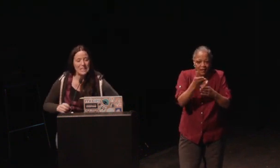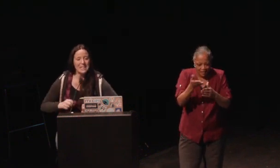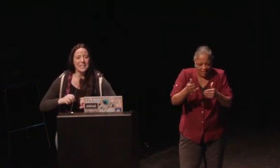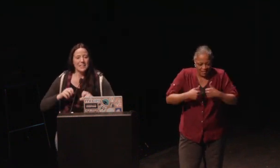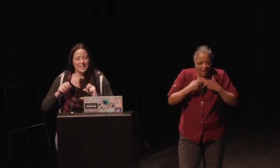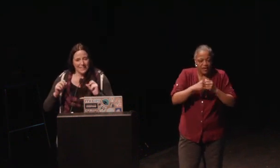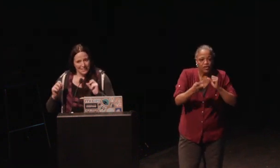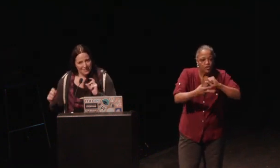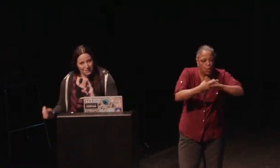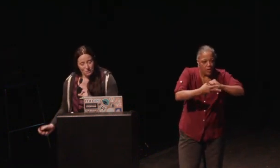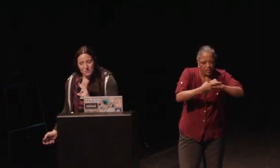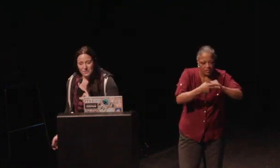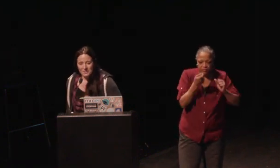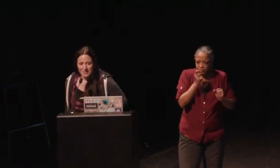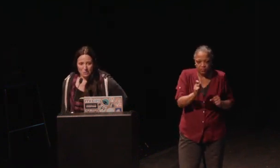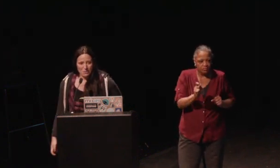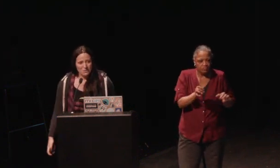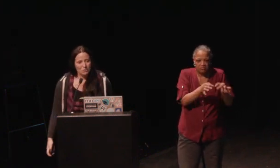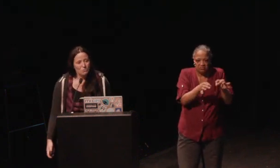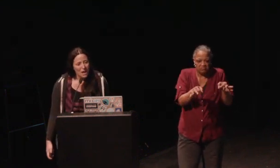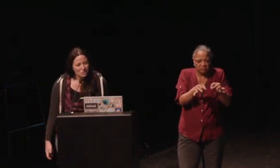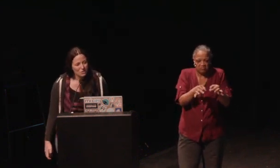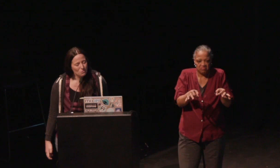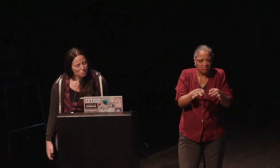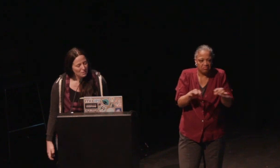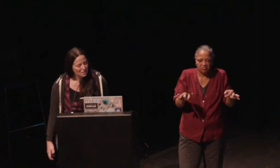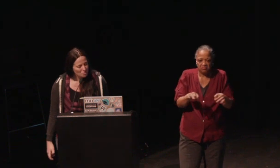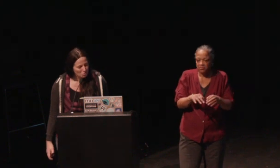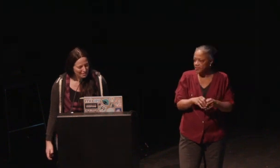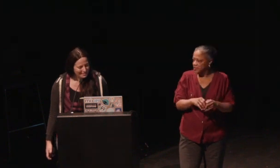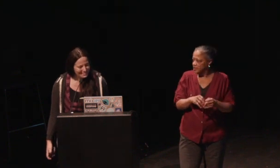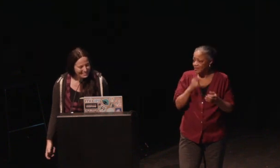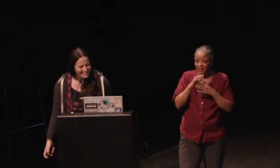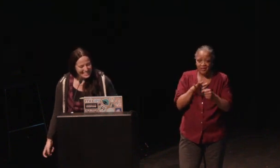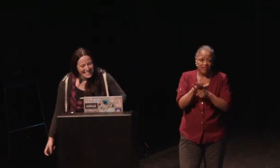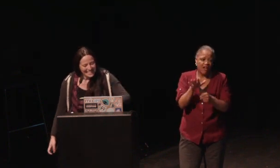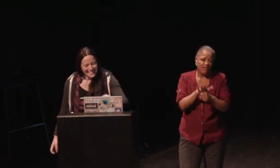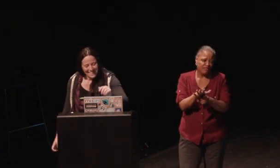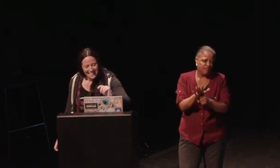You'll see in a second why this is actually really annoying.